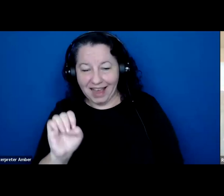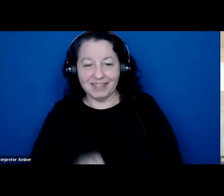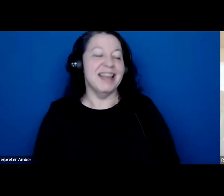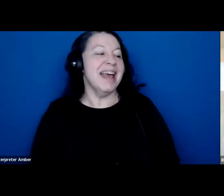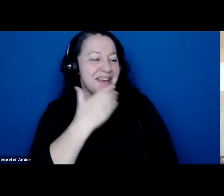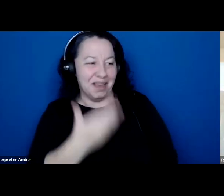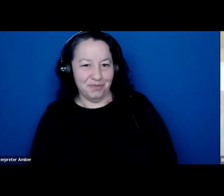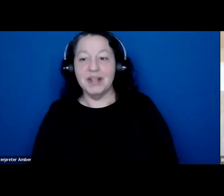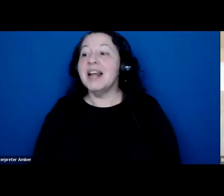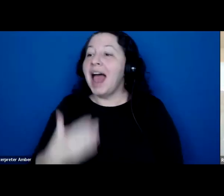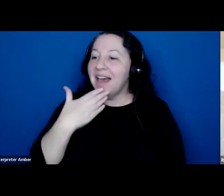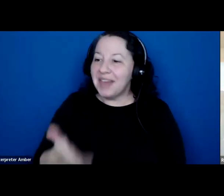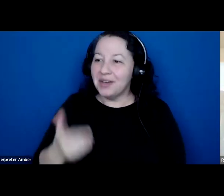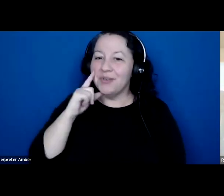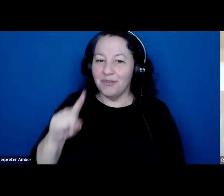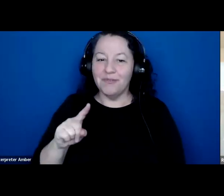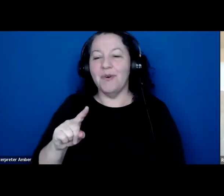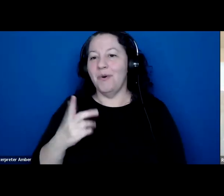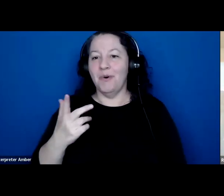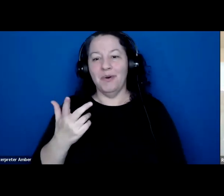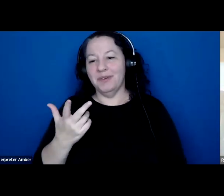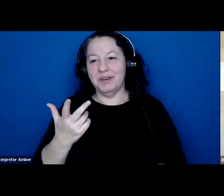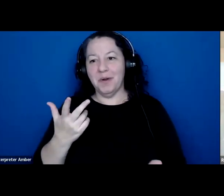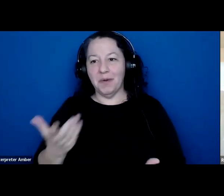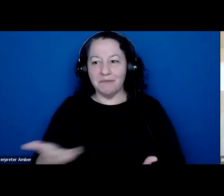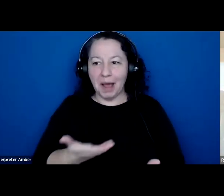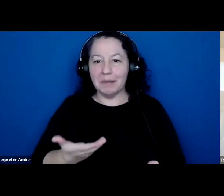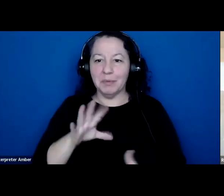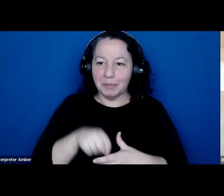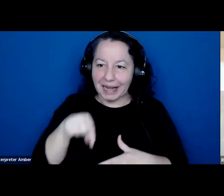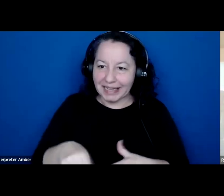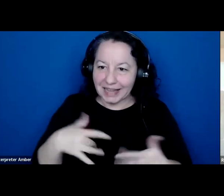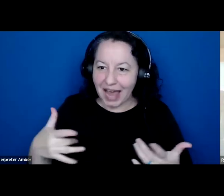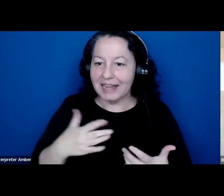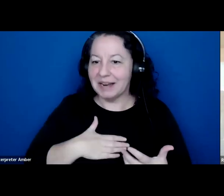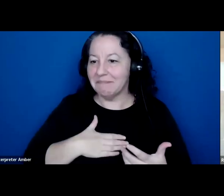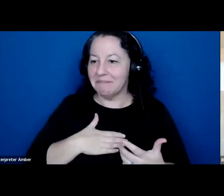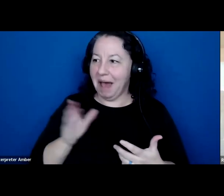and to my fellow panelists. 21 years ago